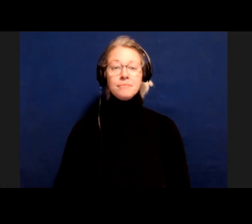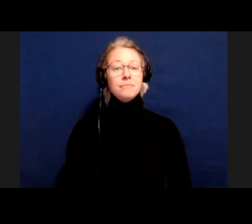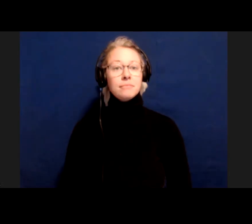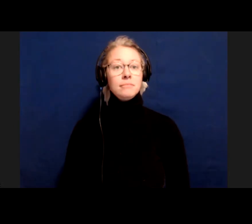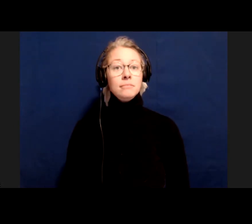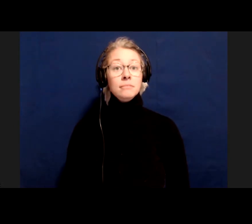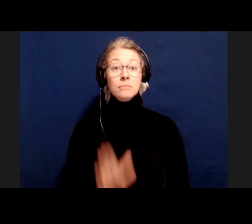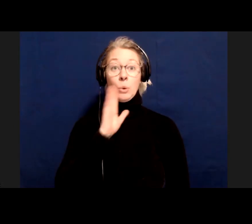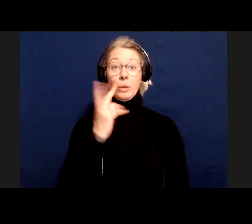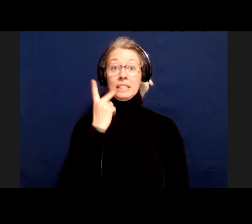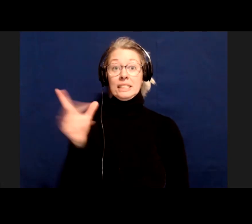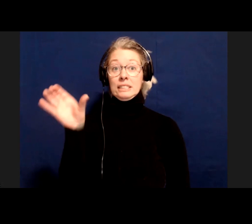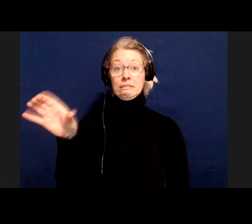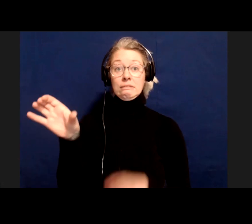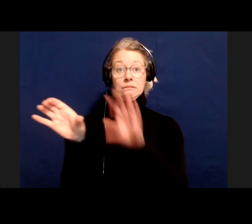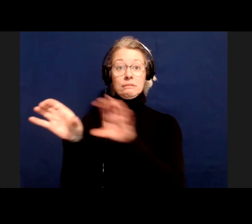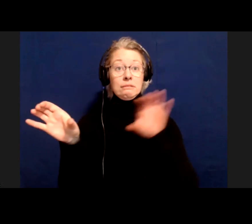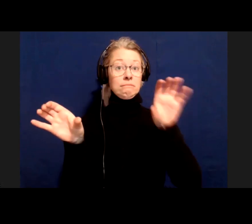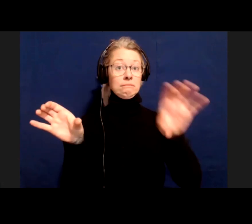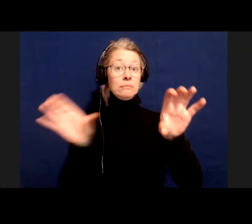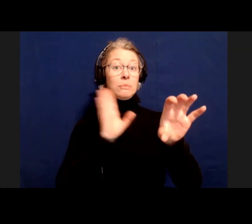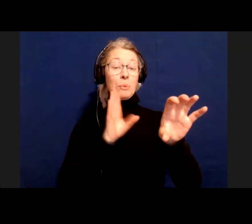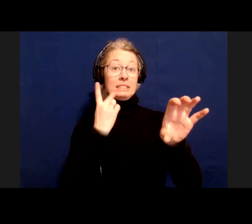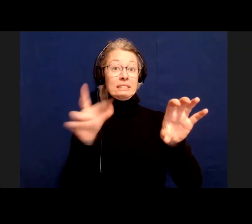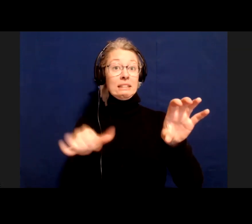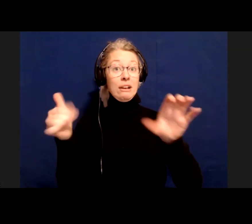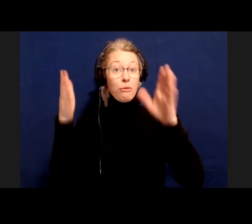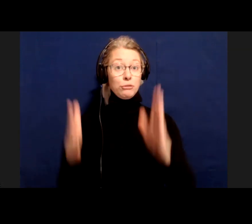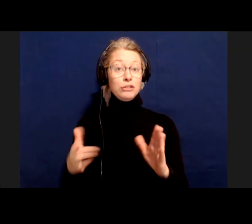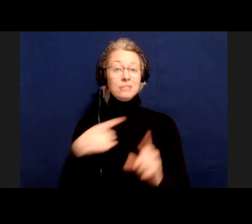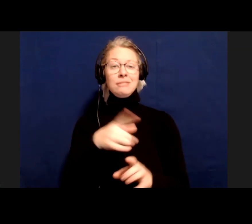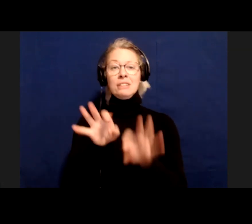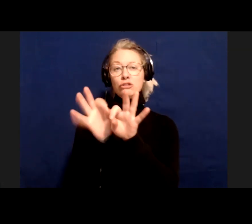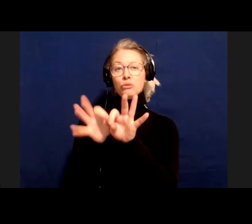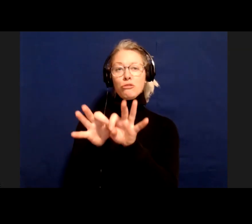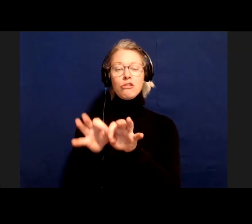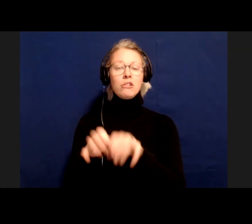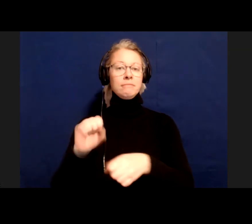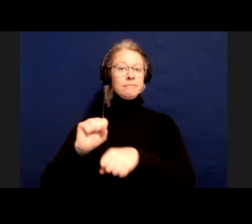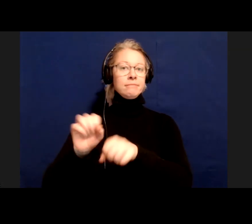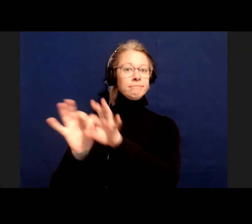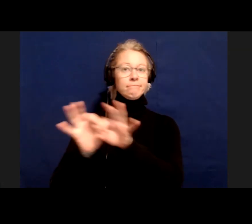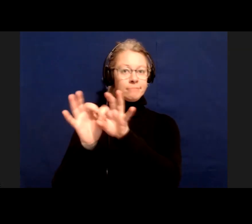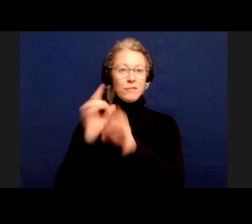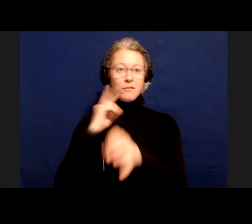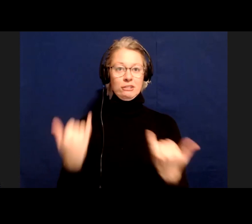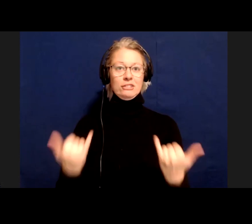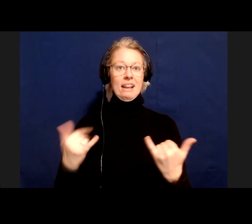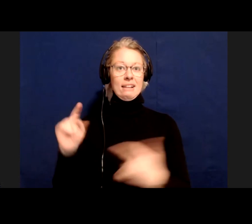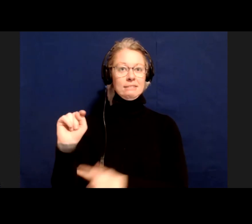if you've pinned her all or pinned them already, is our ASL interpreter for today's town hall.